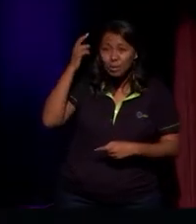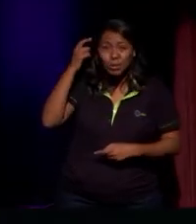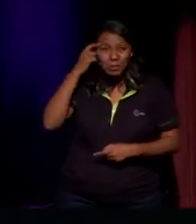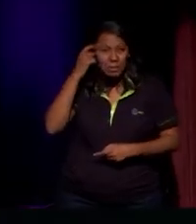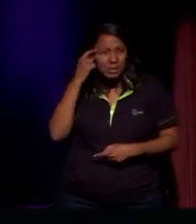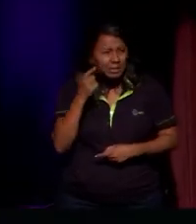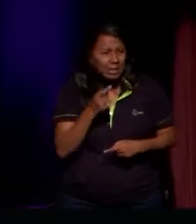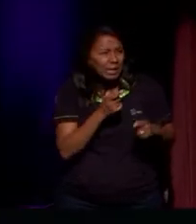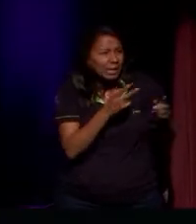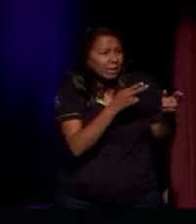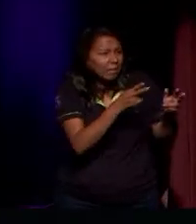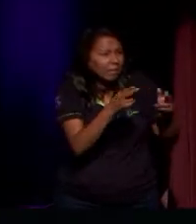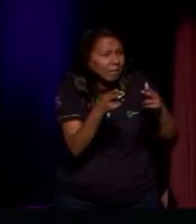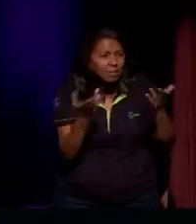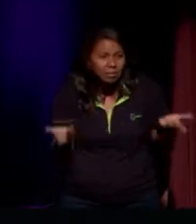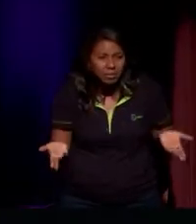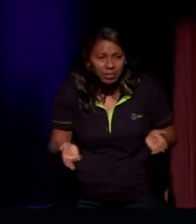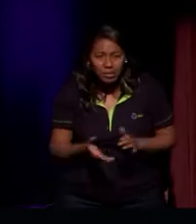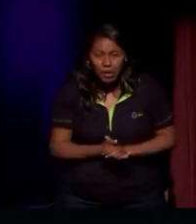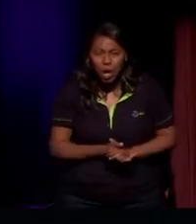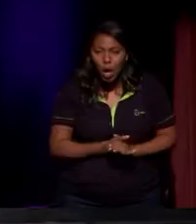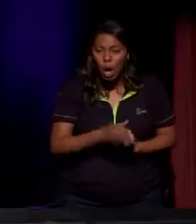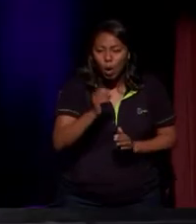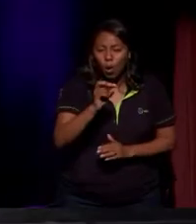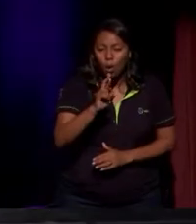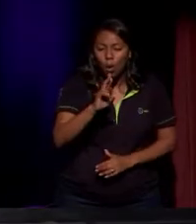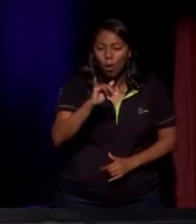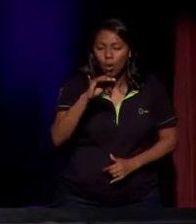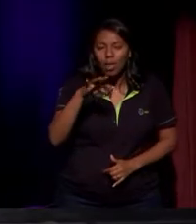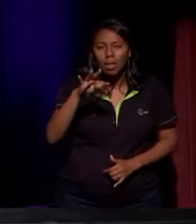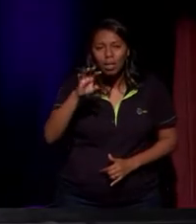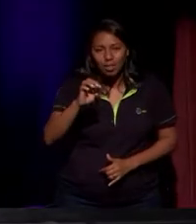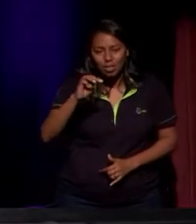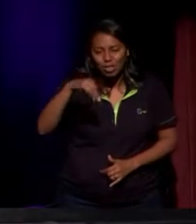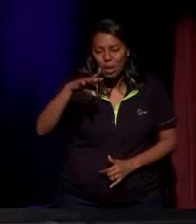When someone is going to talk about the Middle East, you soon think